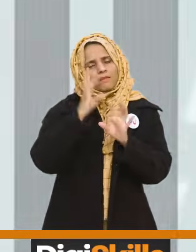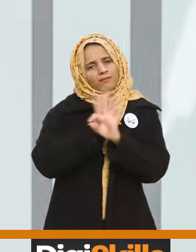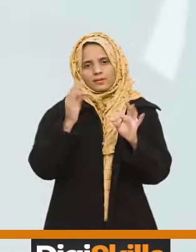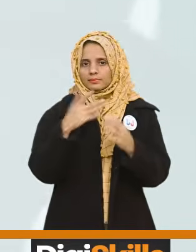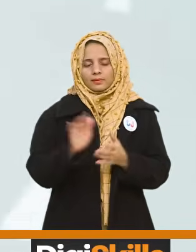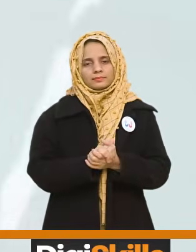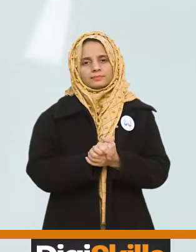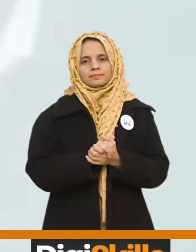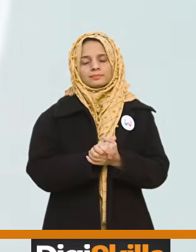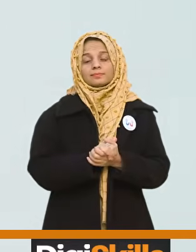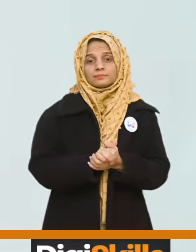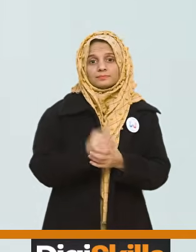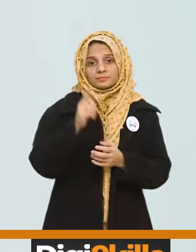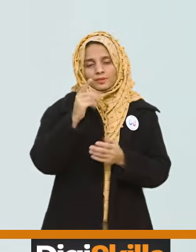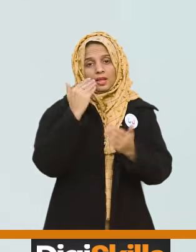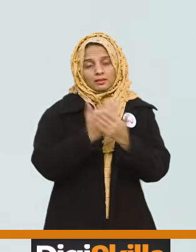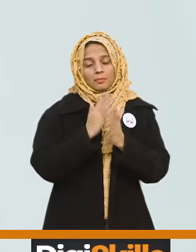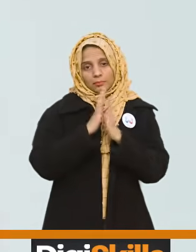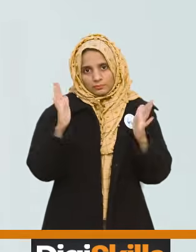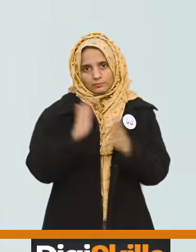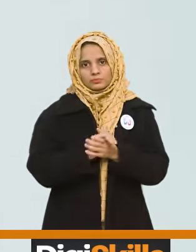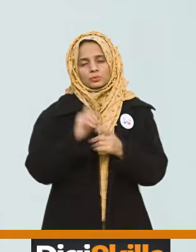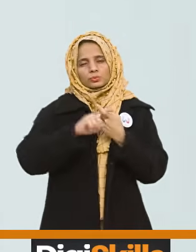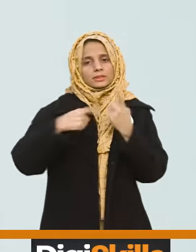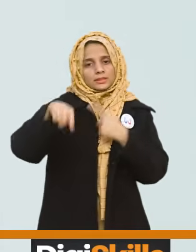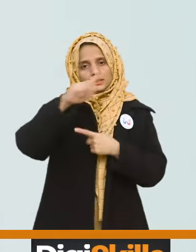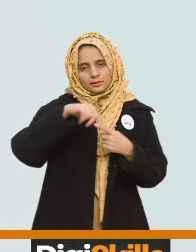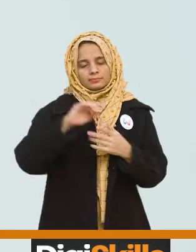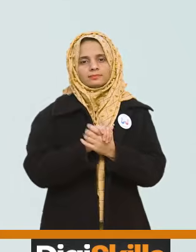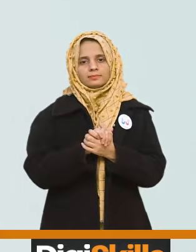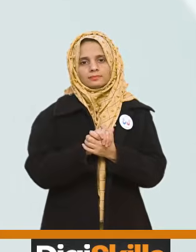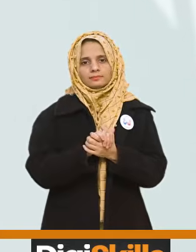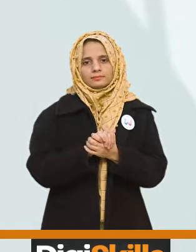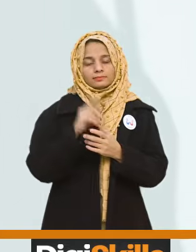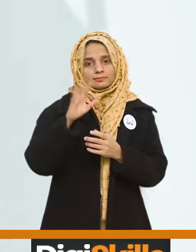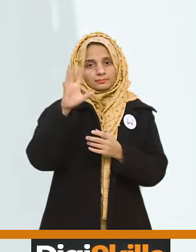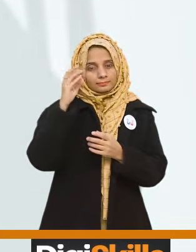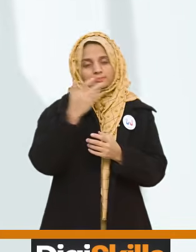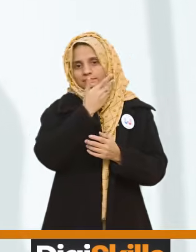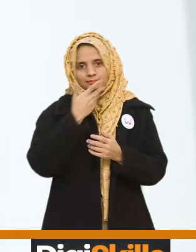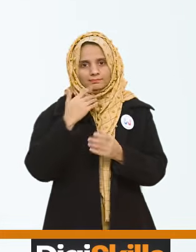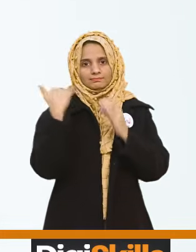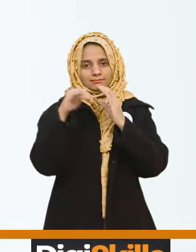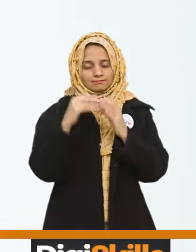To begin with, thank you very much to all those friends who are performing well in assignments and quizzes.